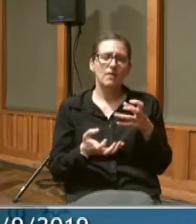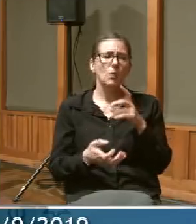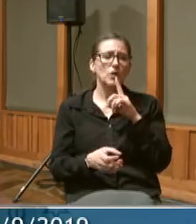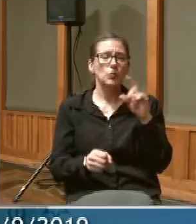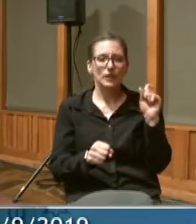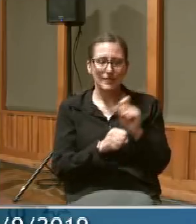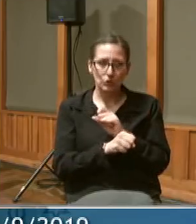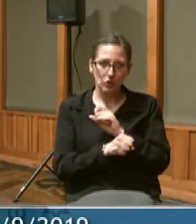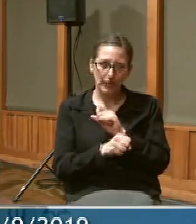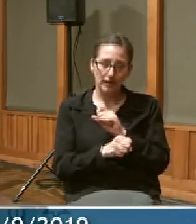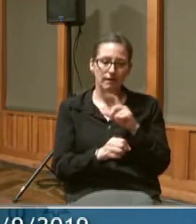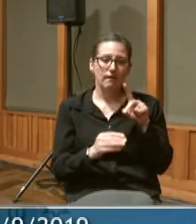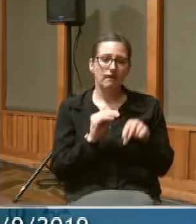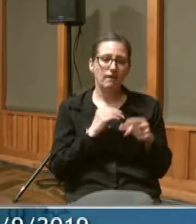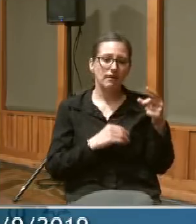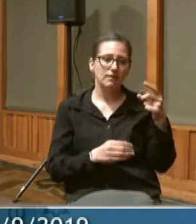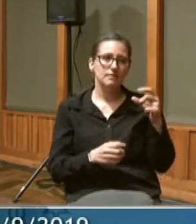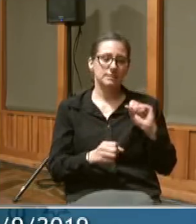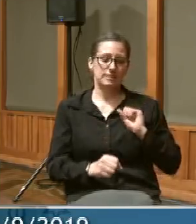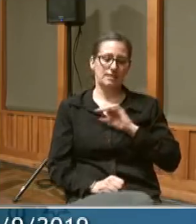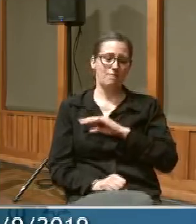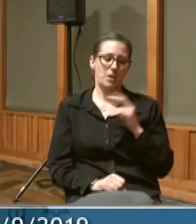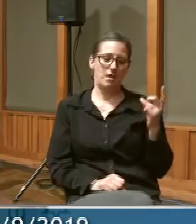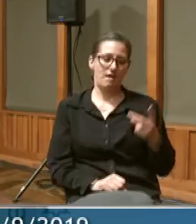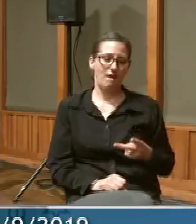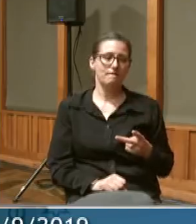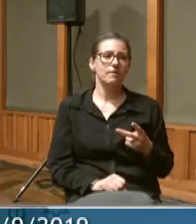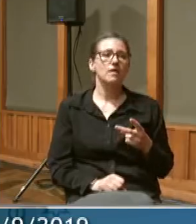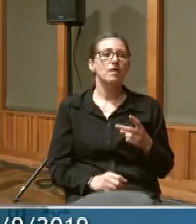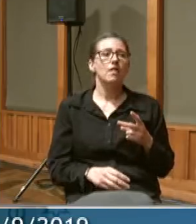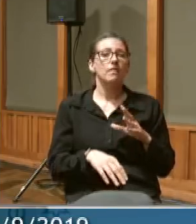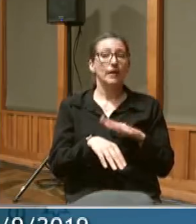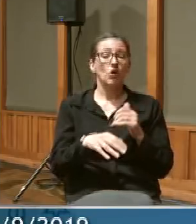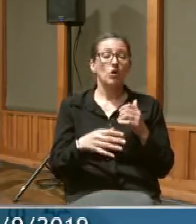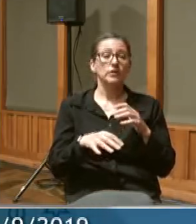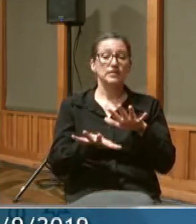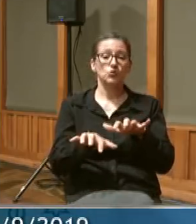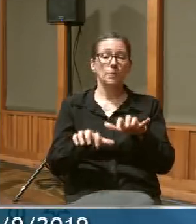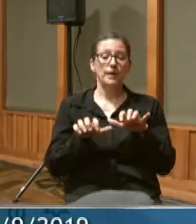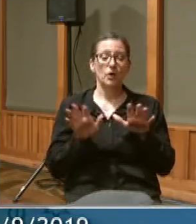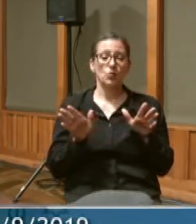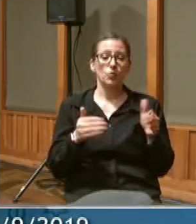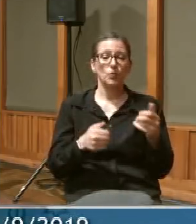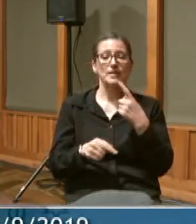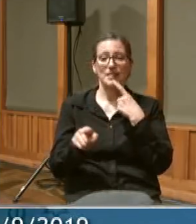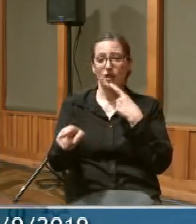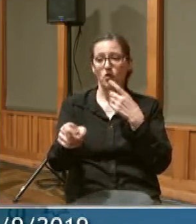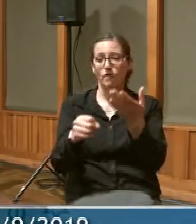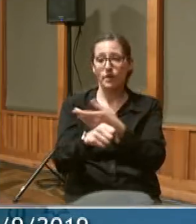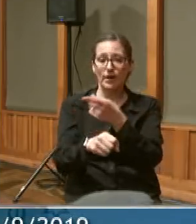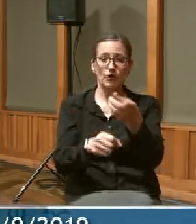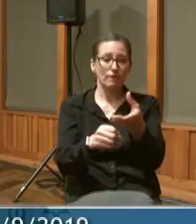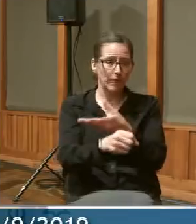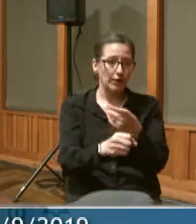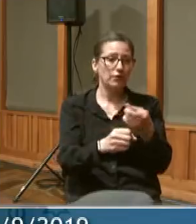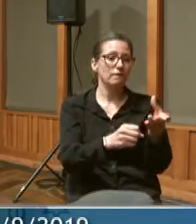CENTER. THEY ARE GOING TO BE MAKING BUDGET CUTS. THEY WANT TO CUT THE STAFFING IN HALF.